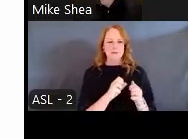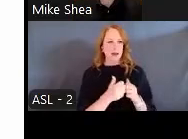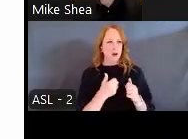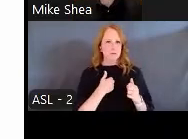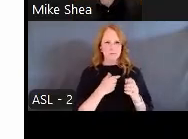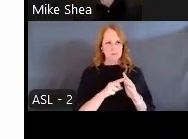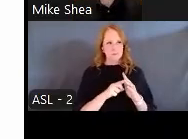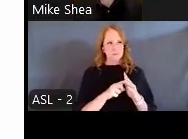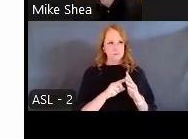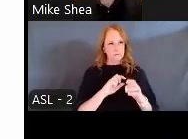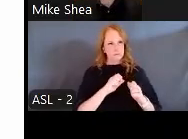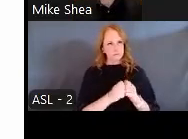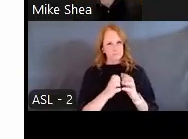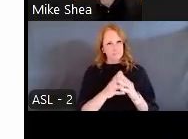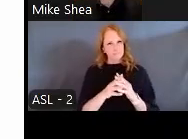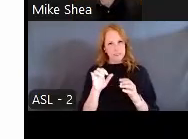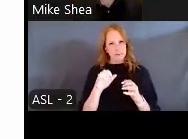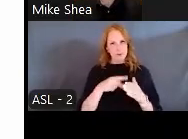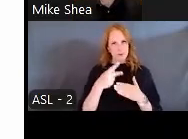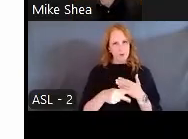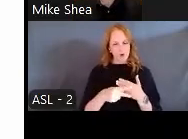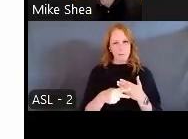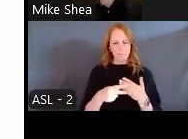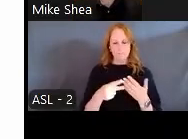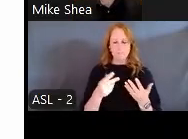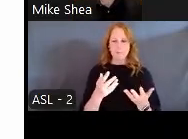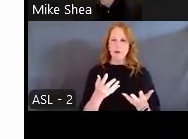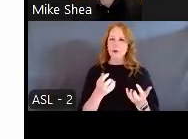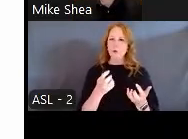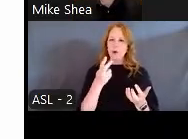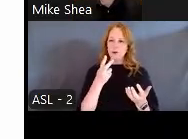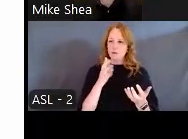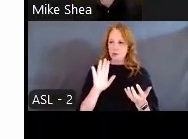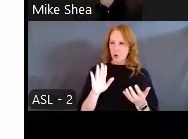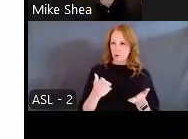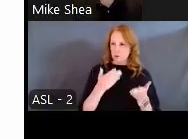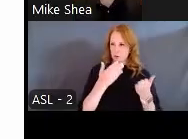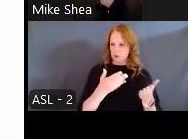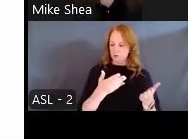similar program. Um, and want to just see if, um, you have recommendations for, you know,